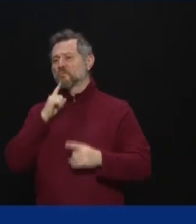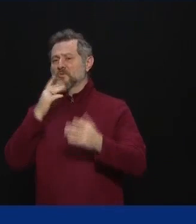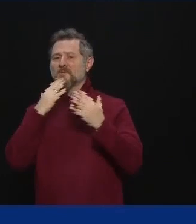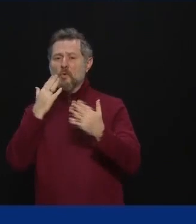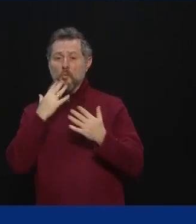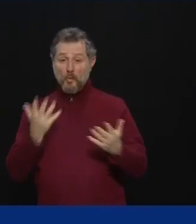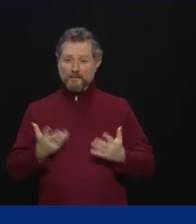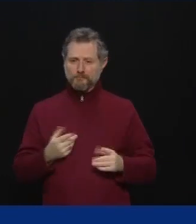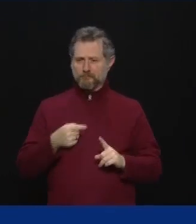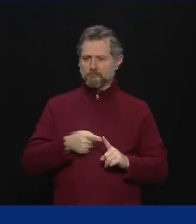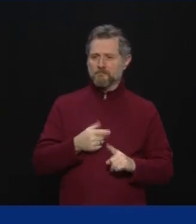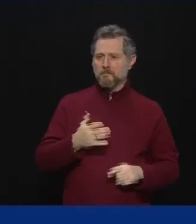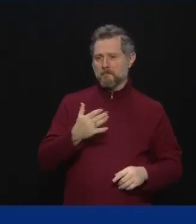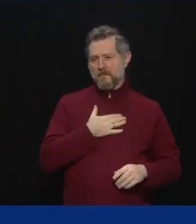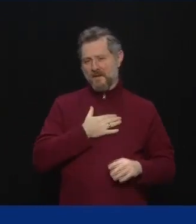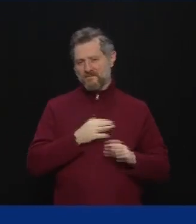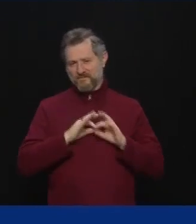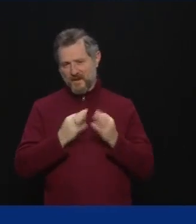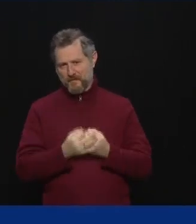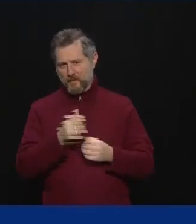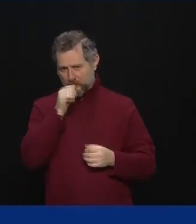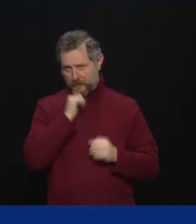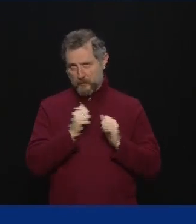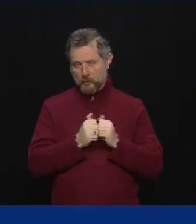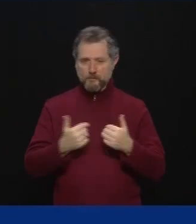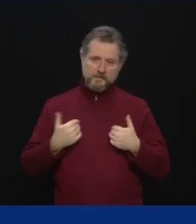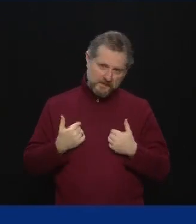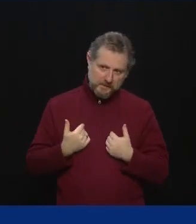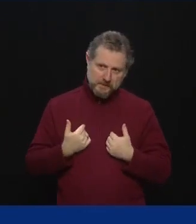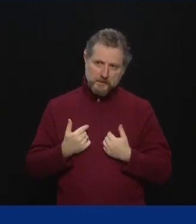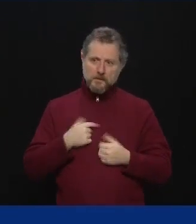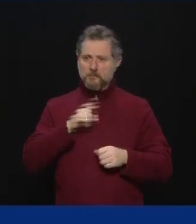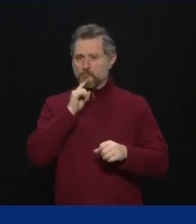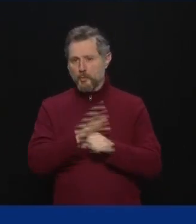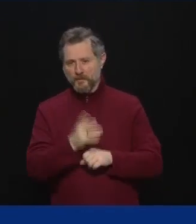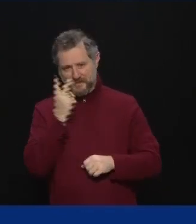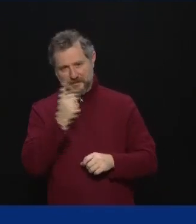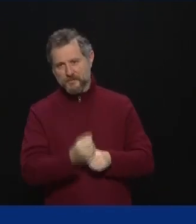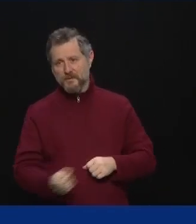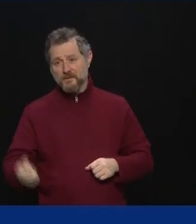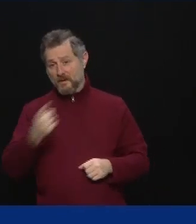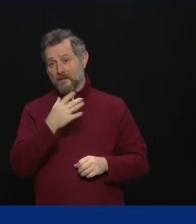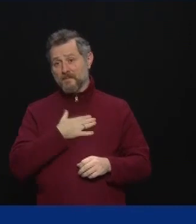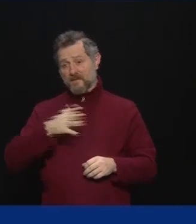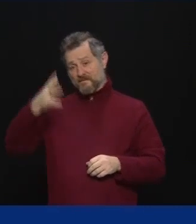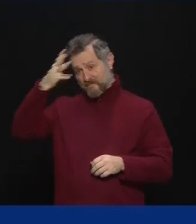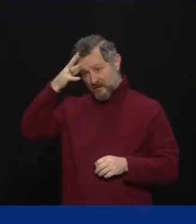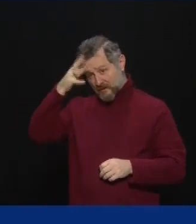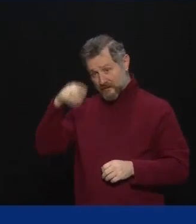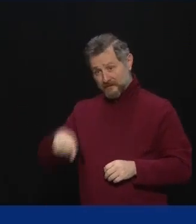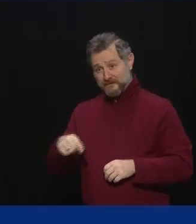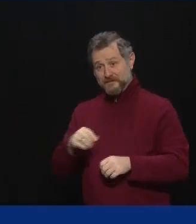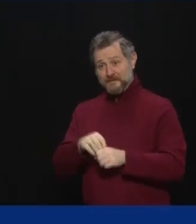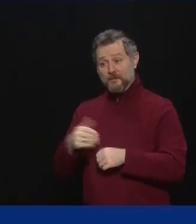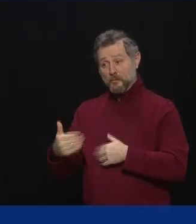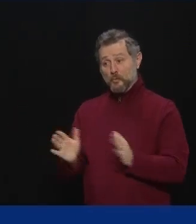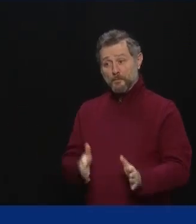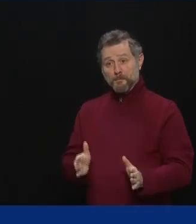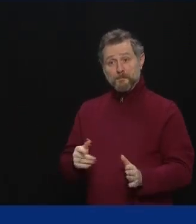US BUY THINGS FOR THE HOLIDAY SEASON I THANK YOU AND I WANT TO END ON A QUOTE AS I THINK WHO I'M GRATEFUL FOR. GRATEFUL FOR VERY PATIENT SEE YOU NEXT TIME.